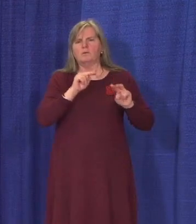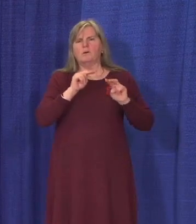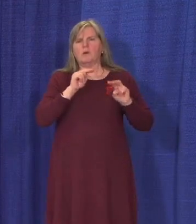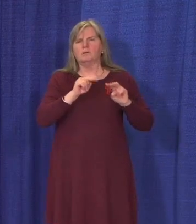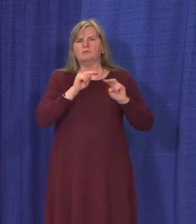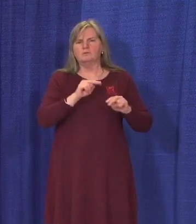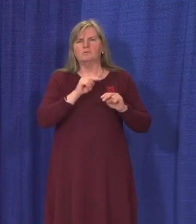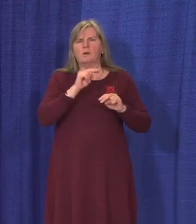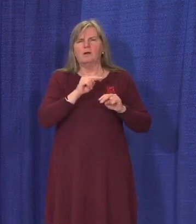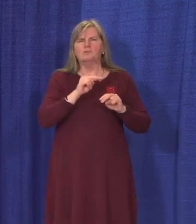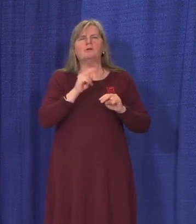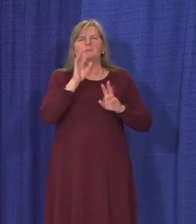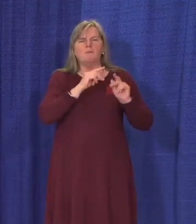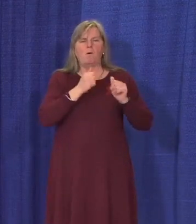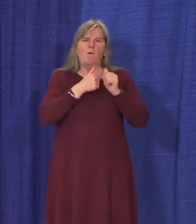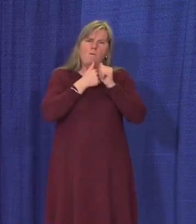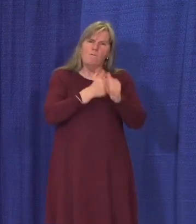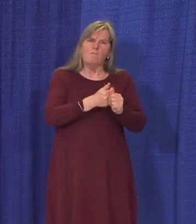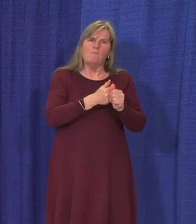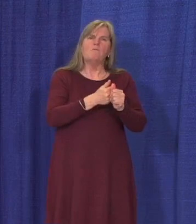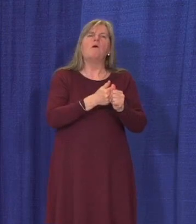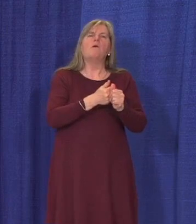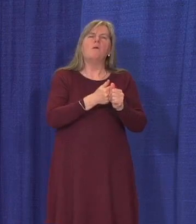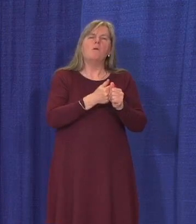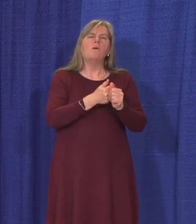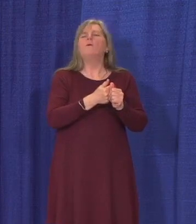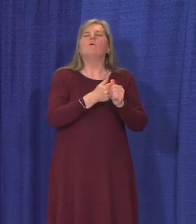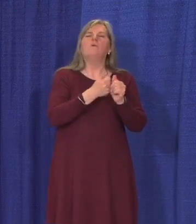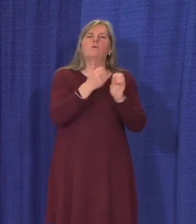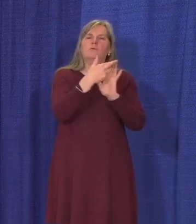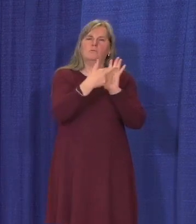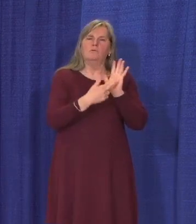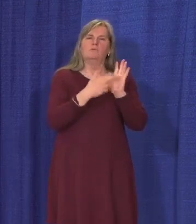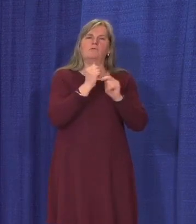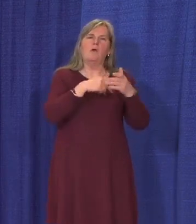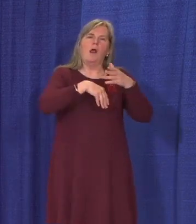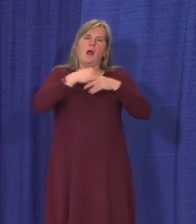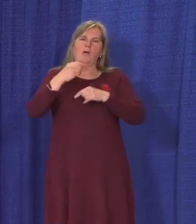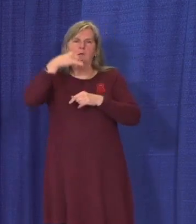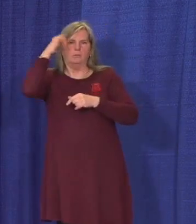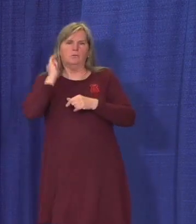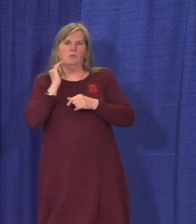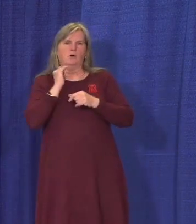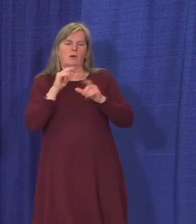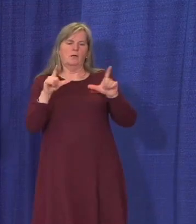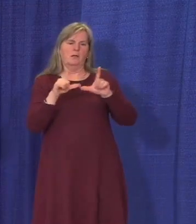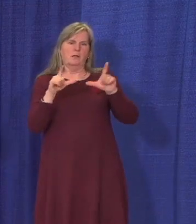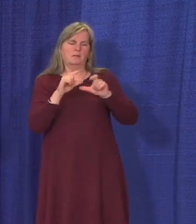Bylaw services work full time and side-by-side with